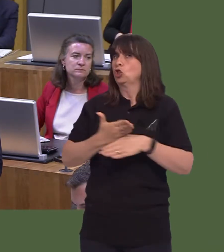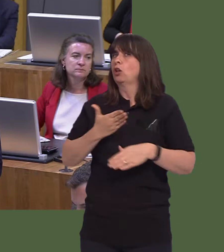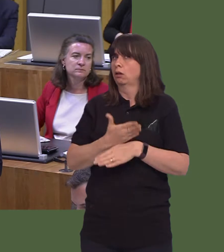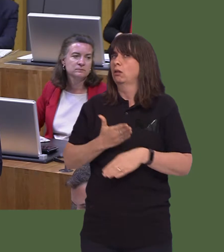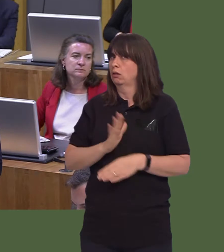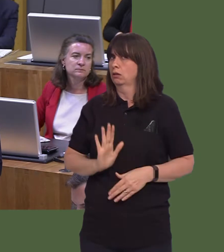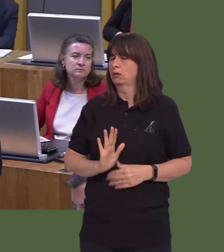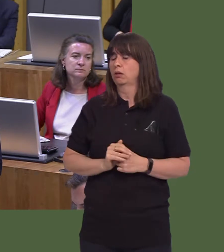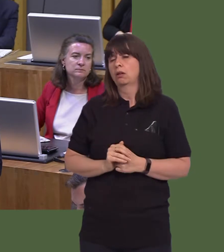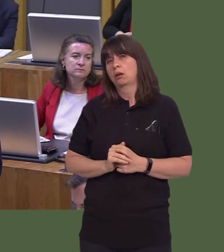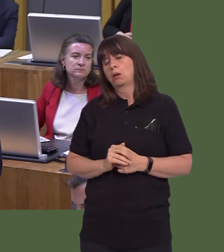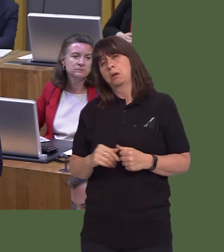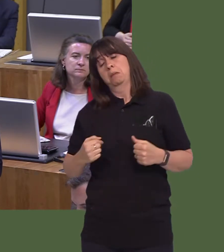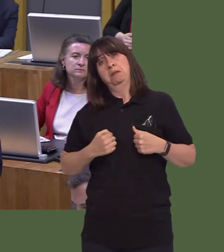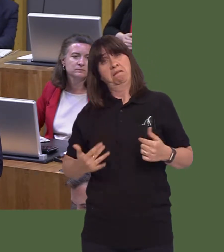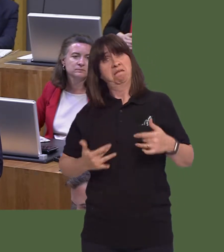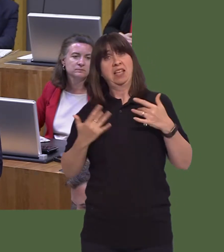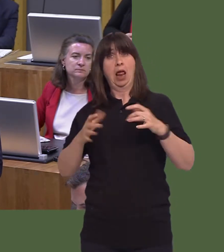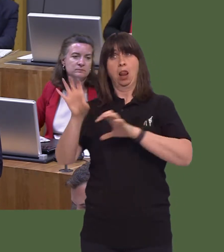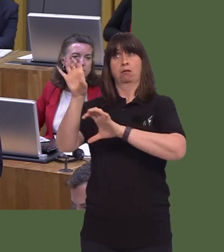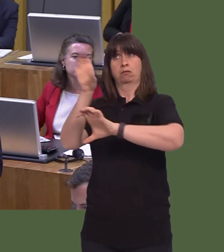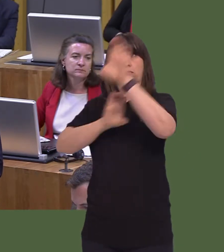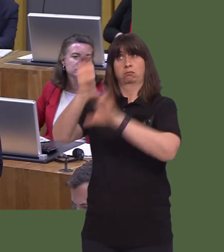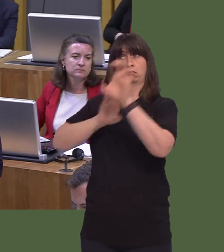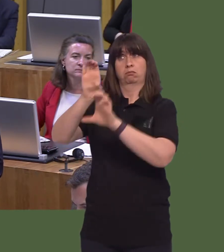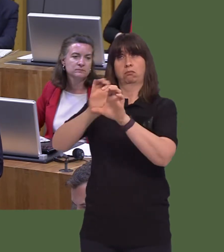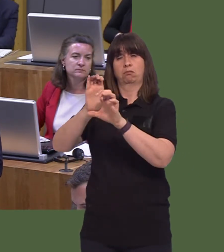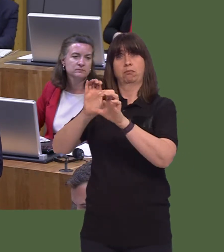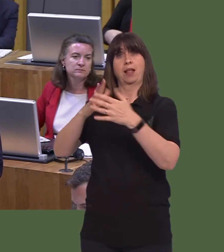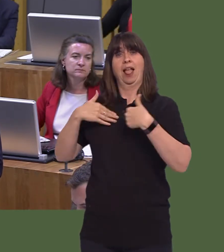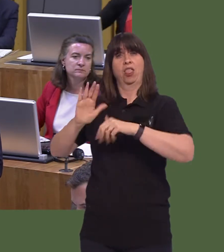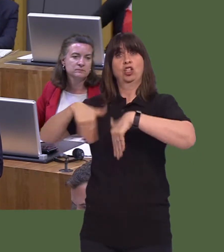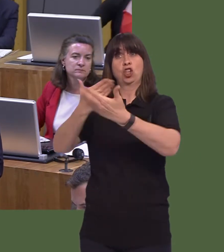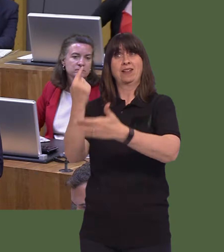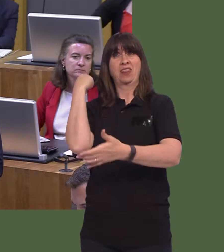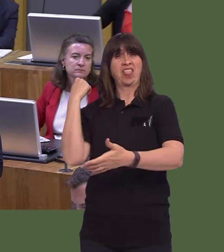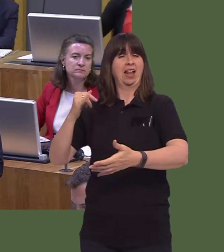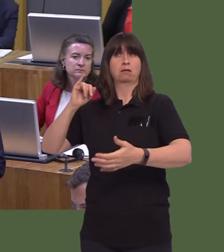I don't believe that, in principle, the reorganisation of the health service at that time was a bad idea.